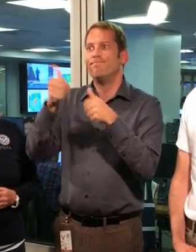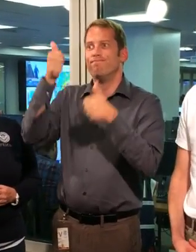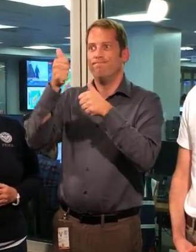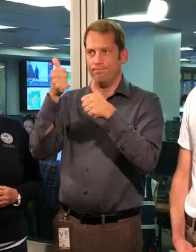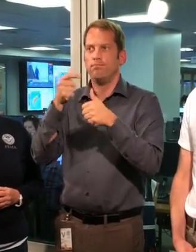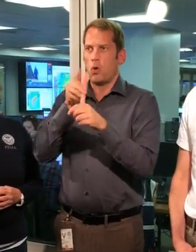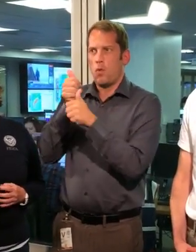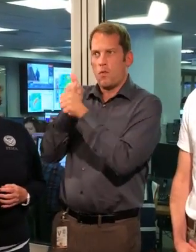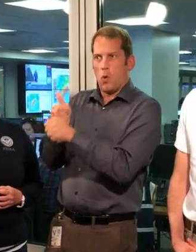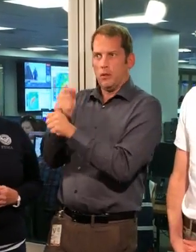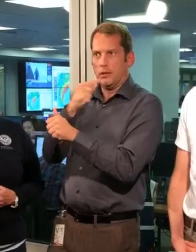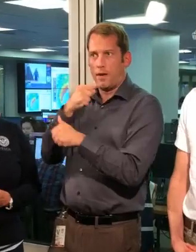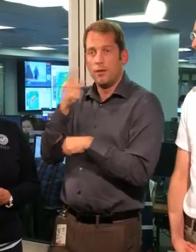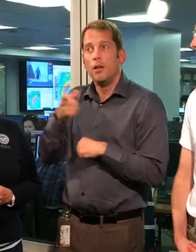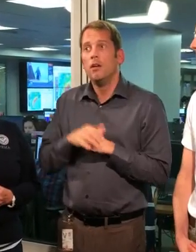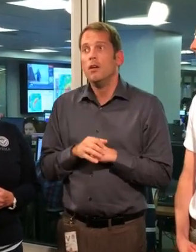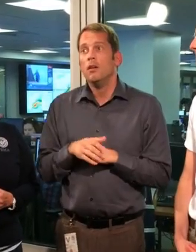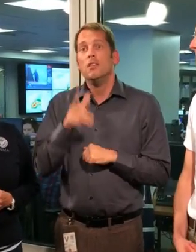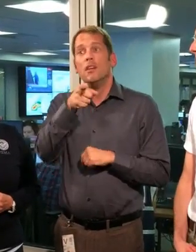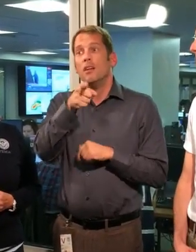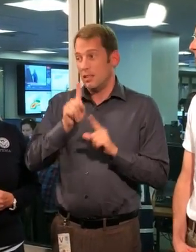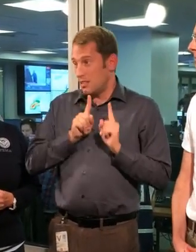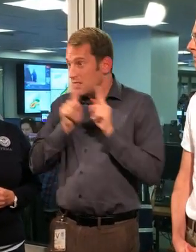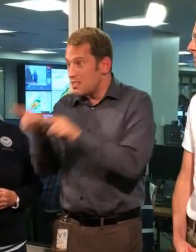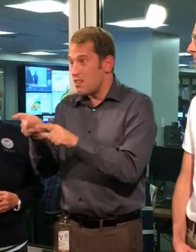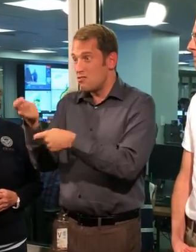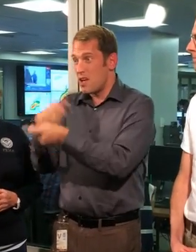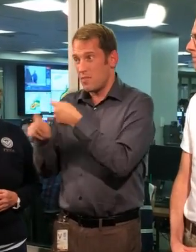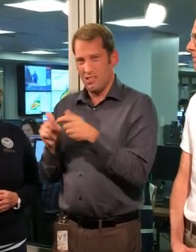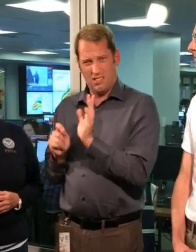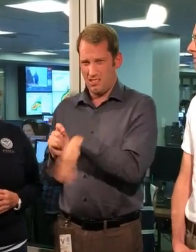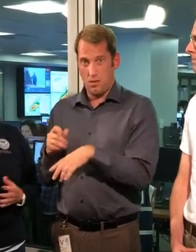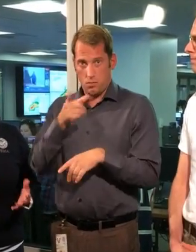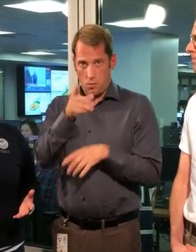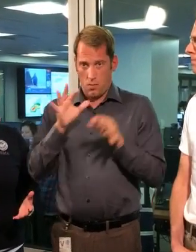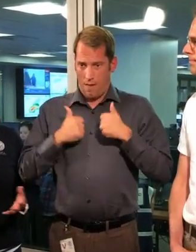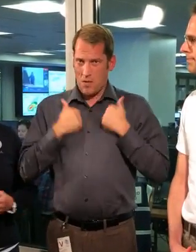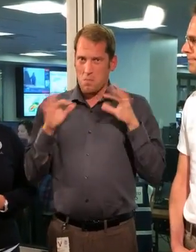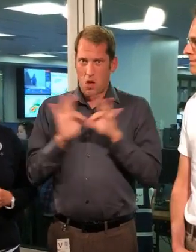cannot replace a life, so we want everybody to really take care of themselves and be safe,